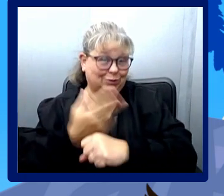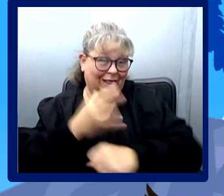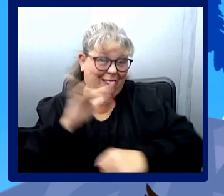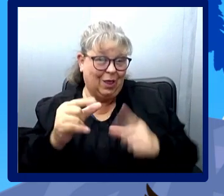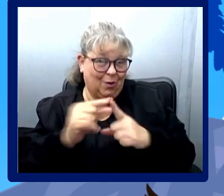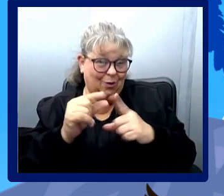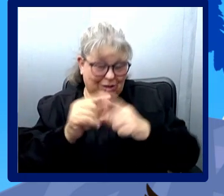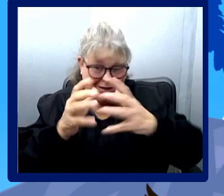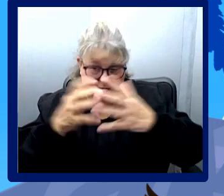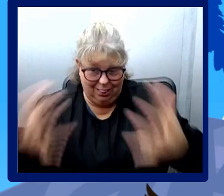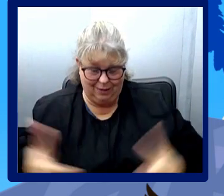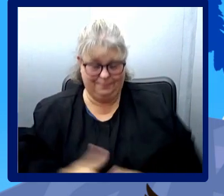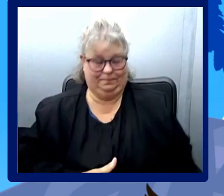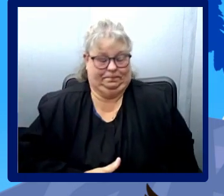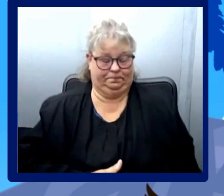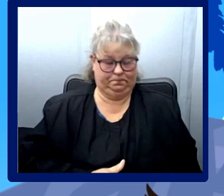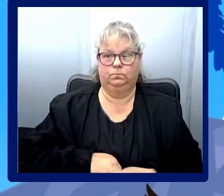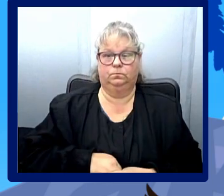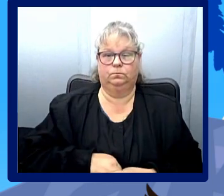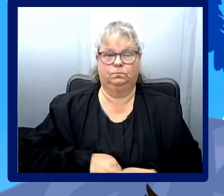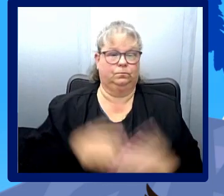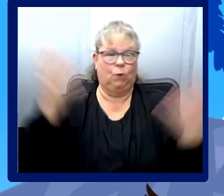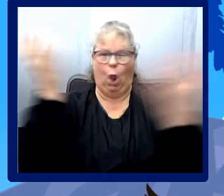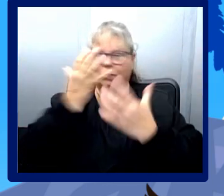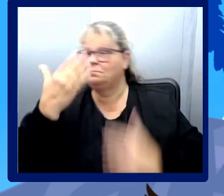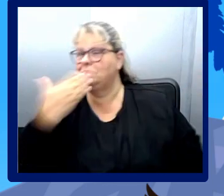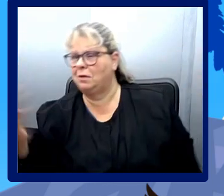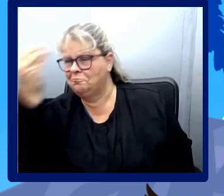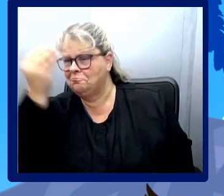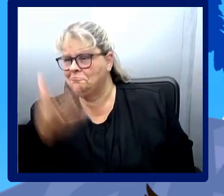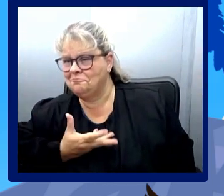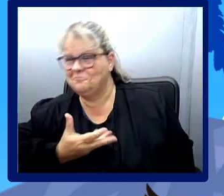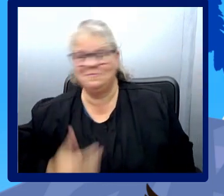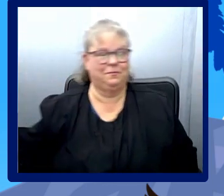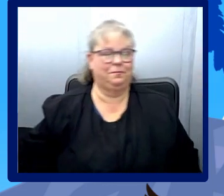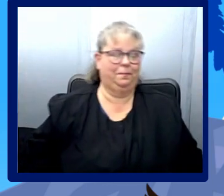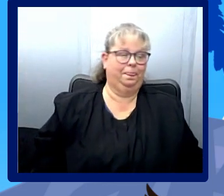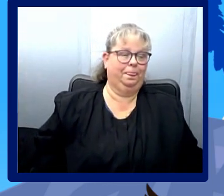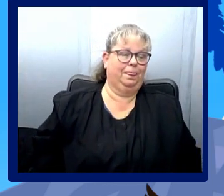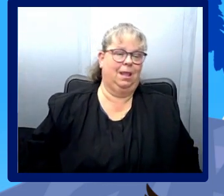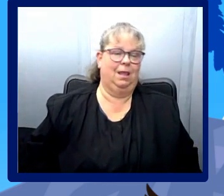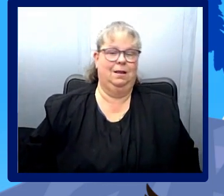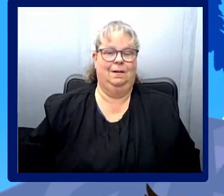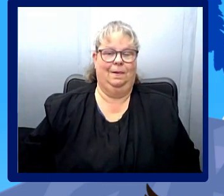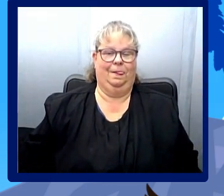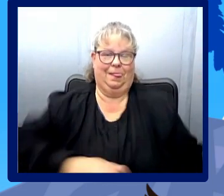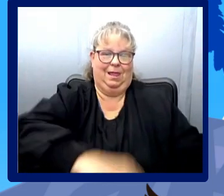and you can kind of see it here on the screen, and you can manage your content